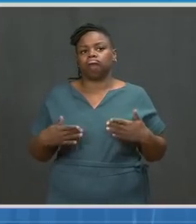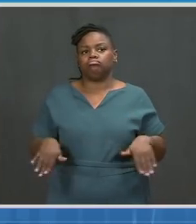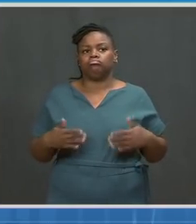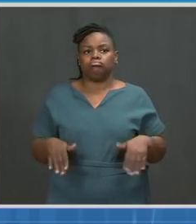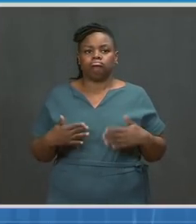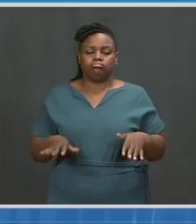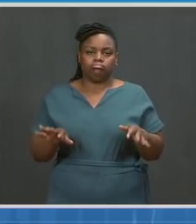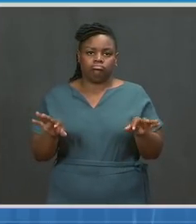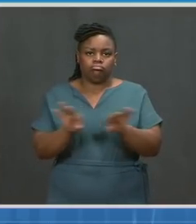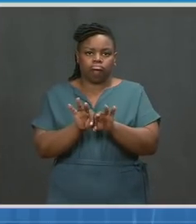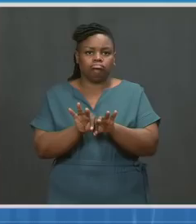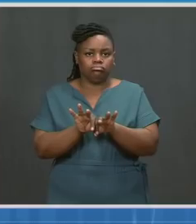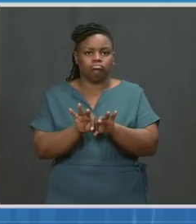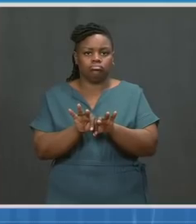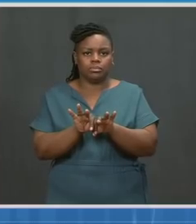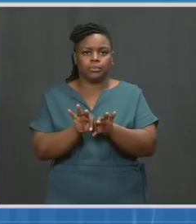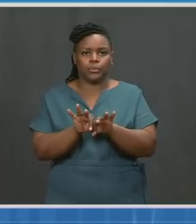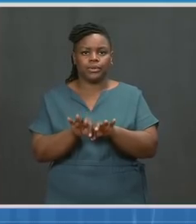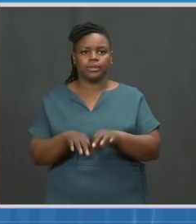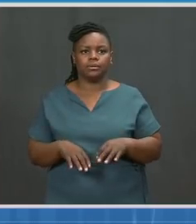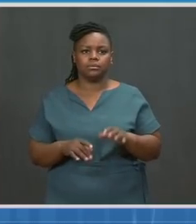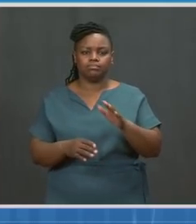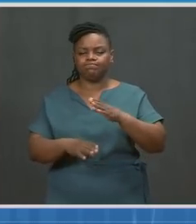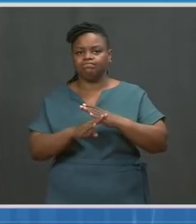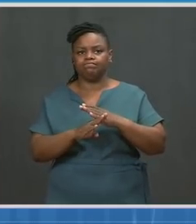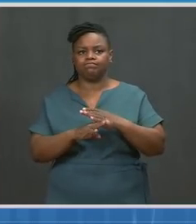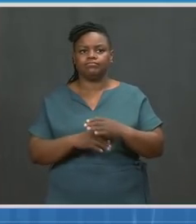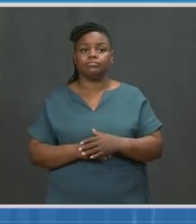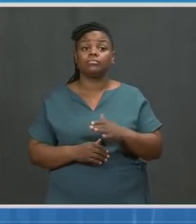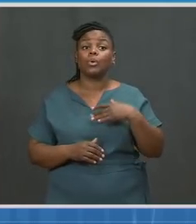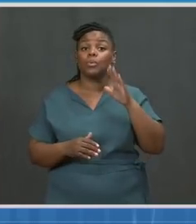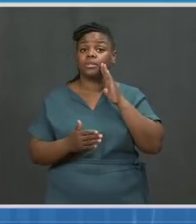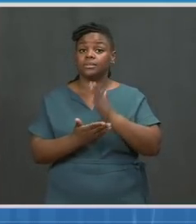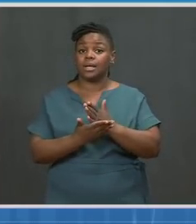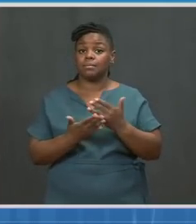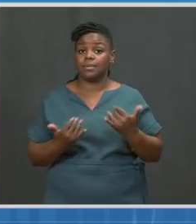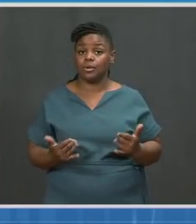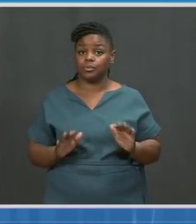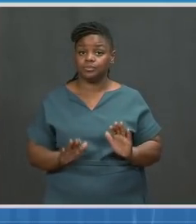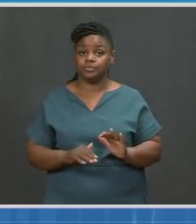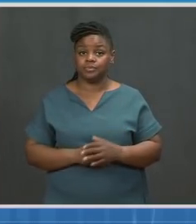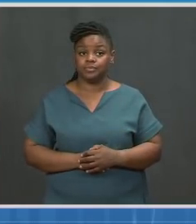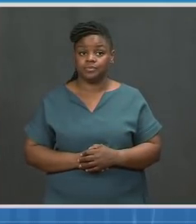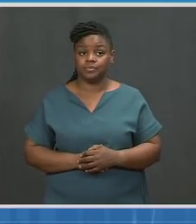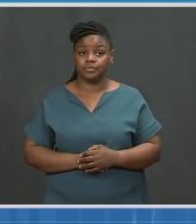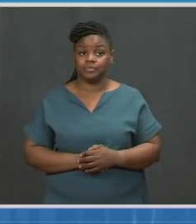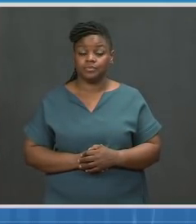against this. So I'll stop there with the final statement. The one thing you can gather from everything I've said: